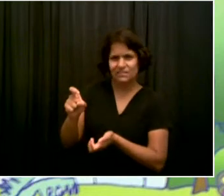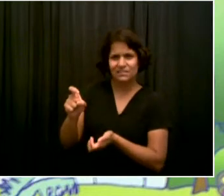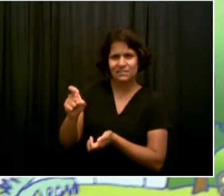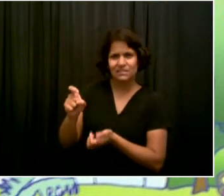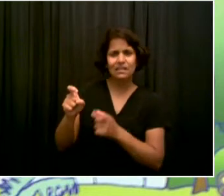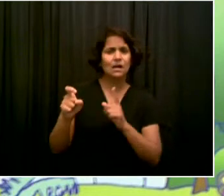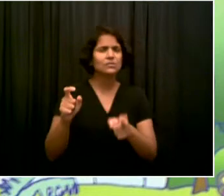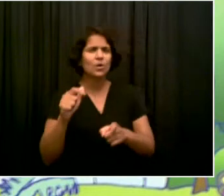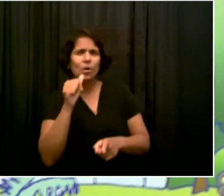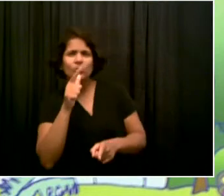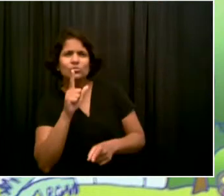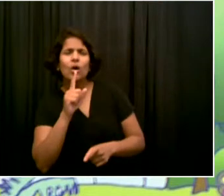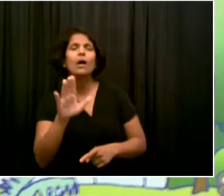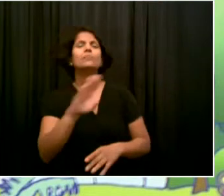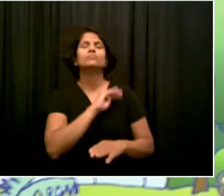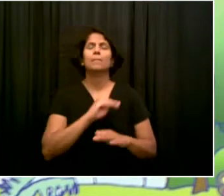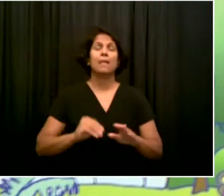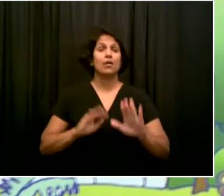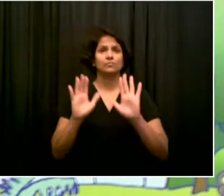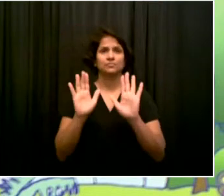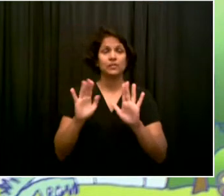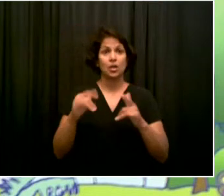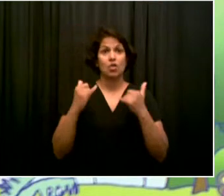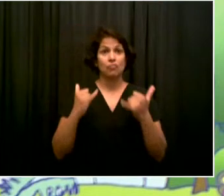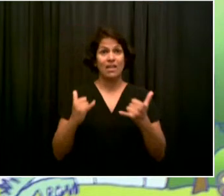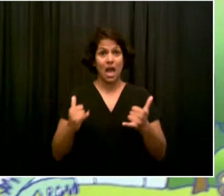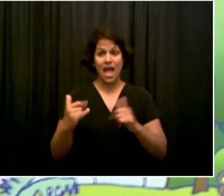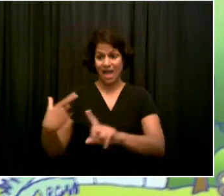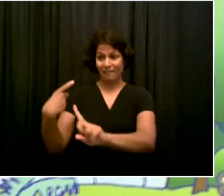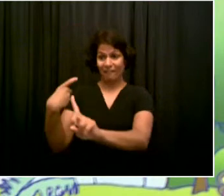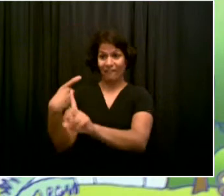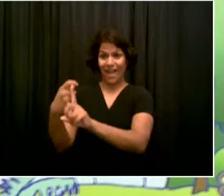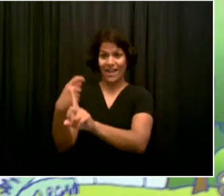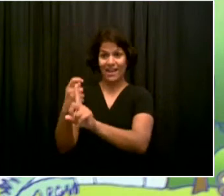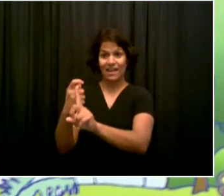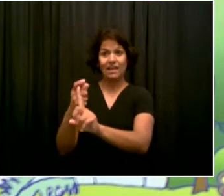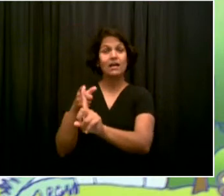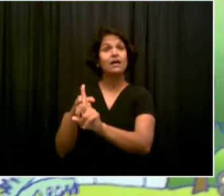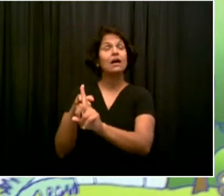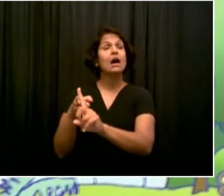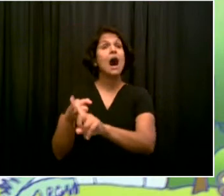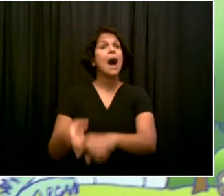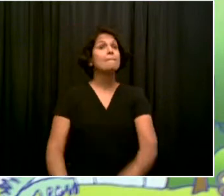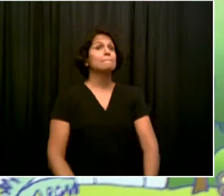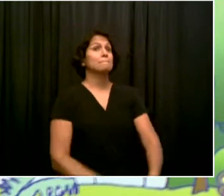OBVIOUSLY RIGHT NOW, A HUGE AMOUNOT F RESOURCES DIRECTED TO THE